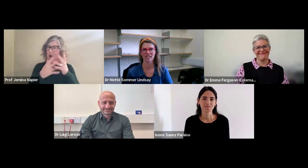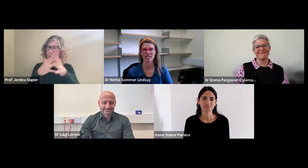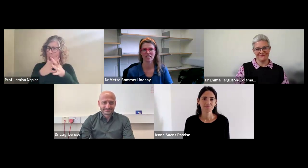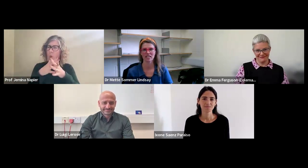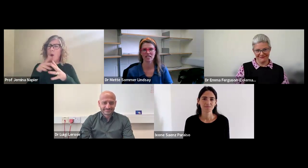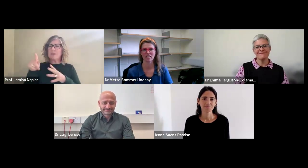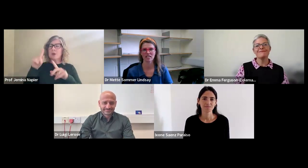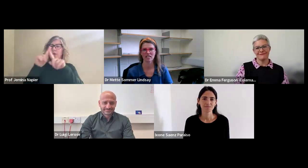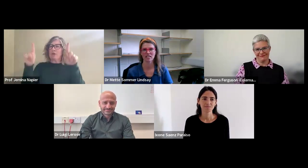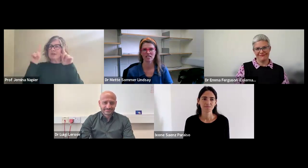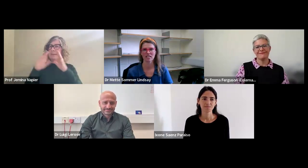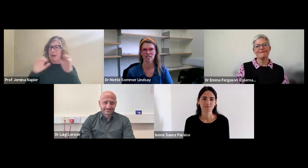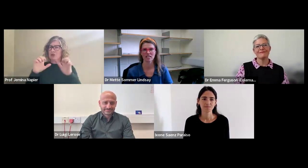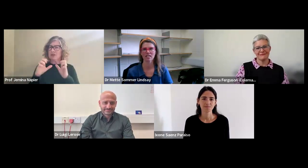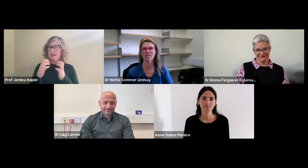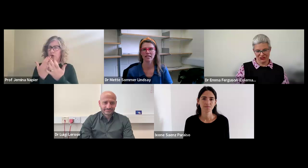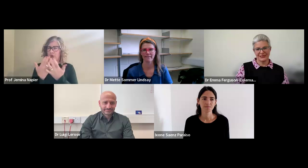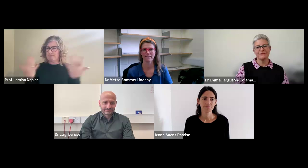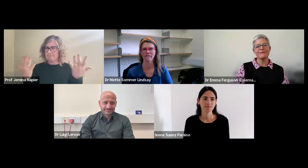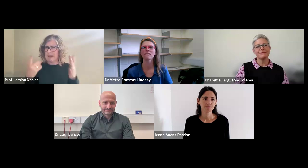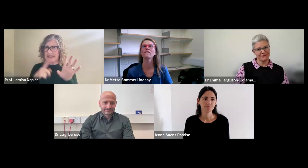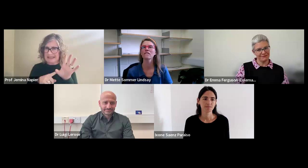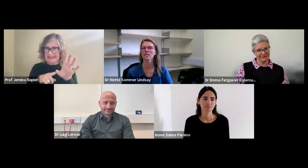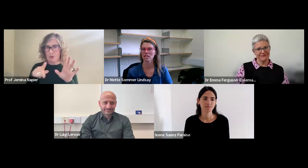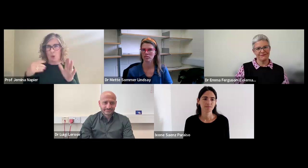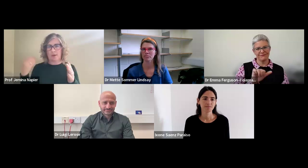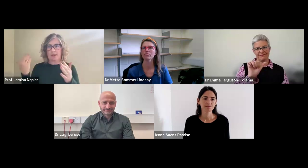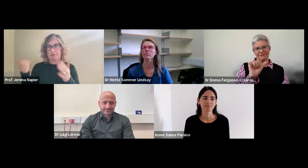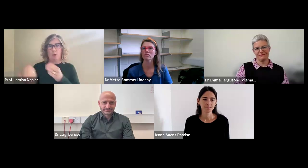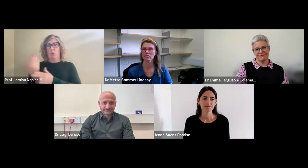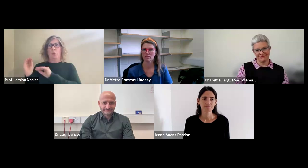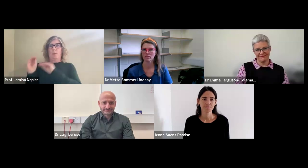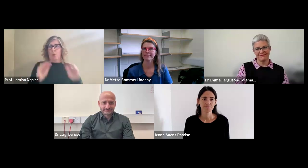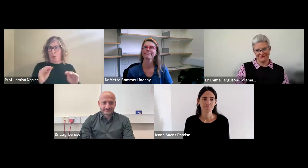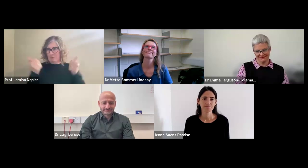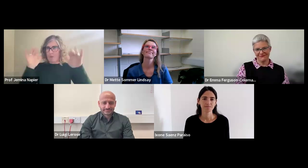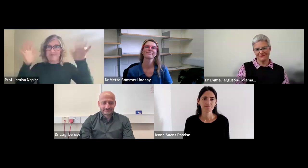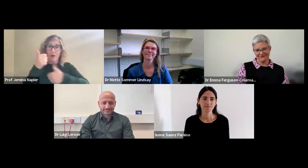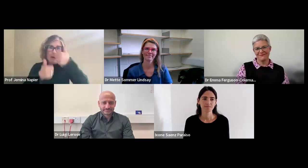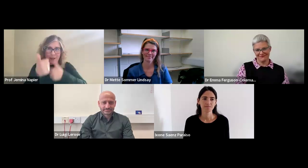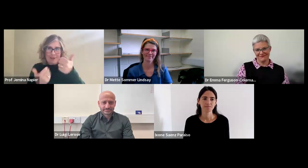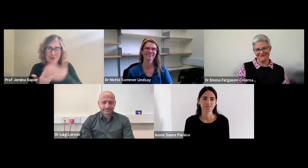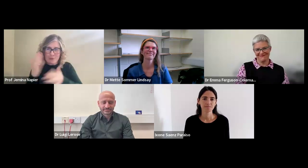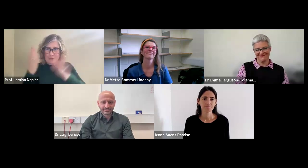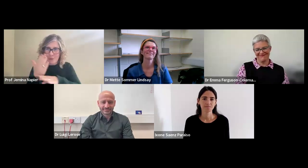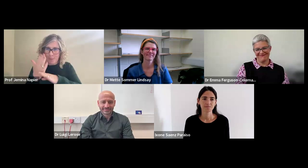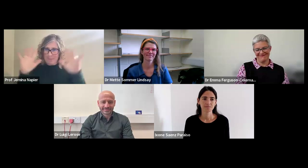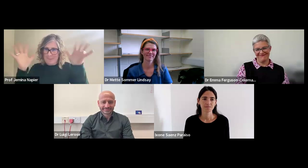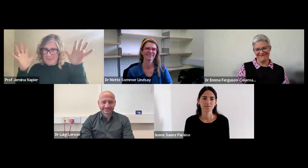was previously a researcher at the University of Manchester for many years so she's just moved so